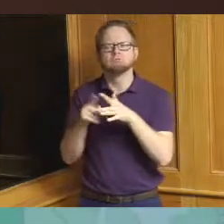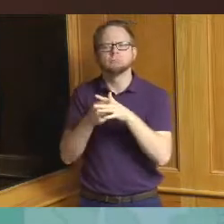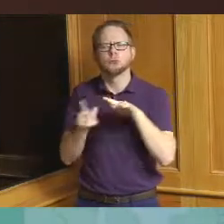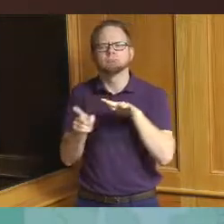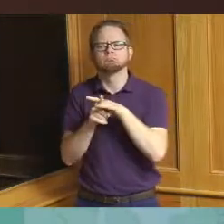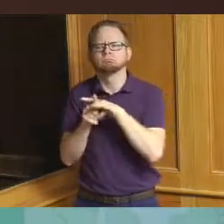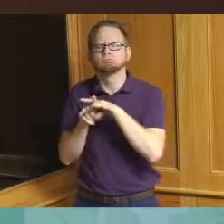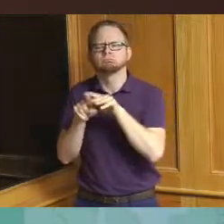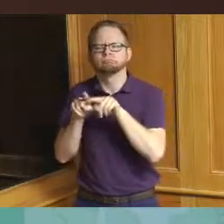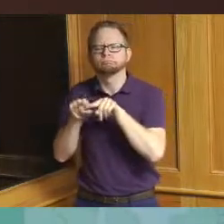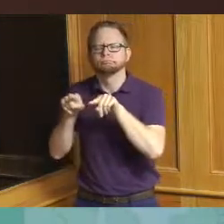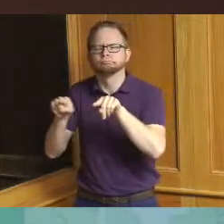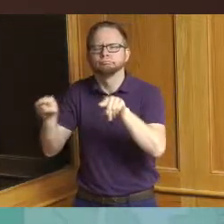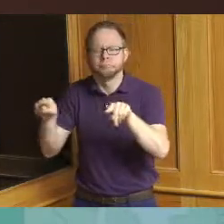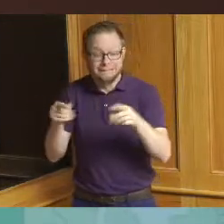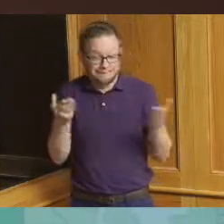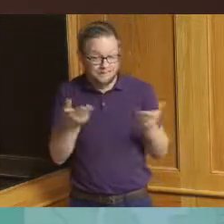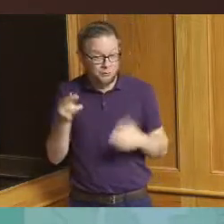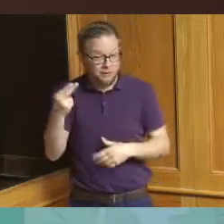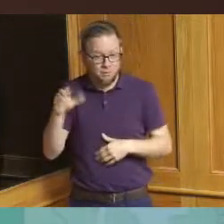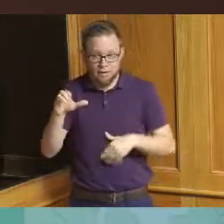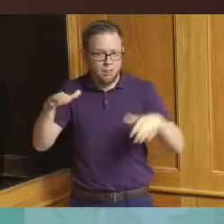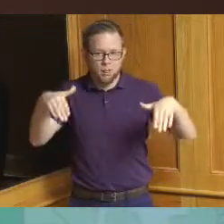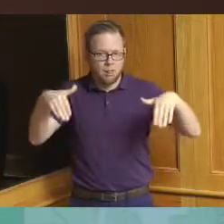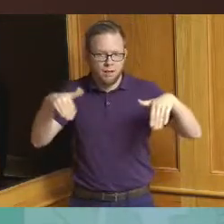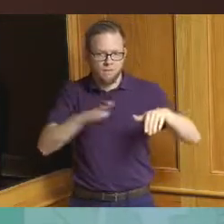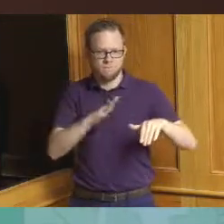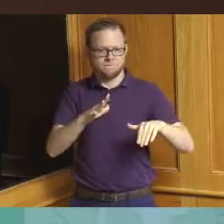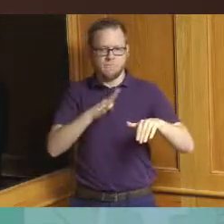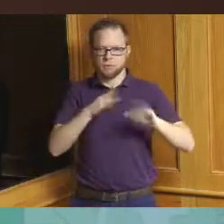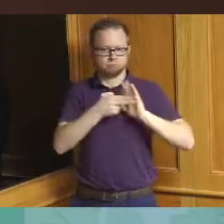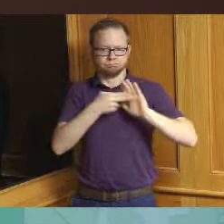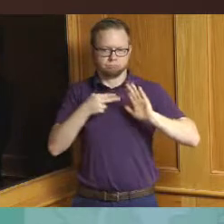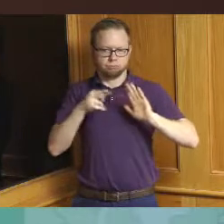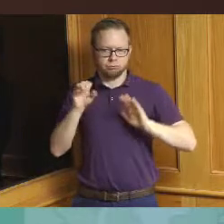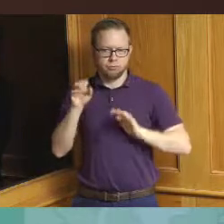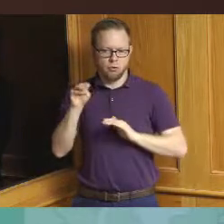seen any officially here in Hamilton County but that very first bullet which says basically